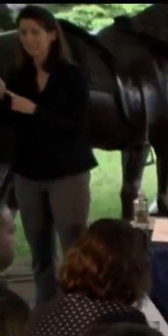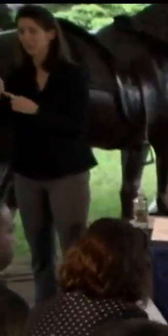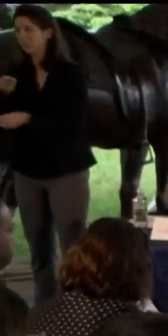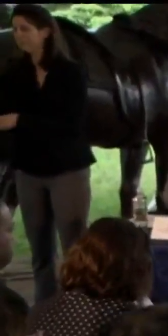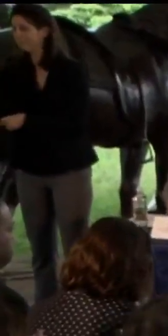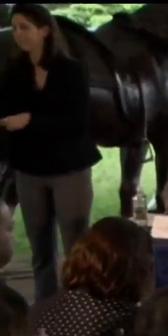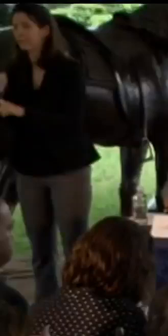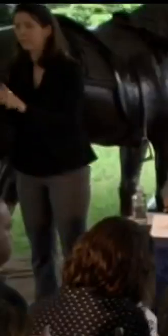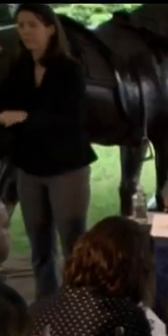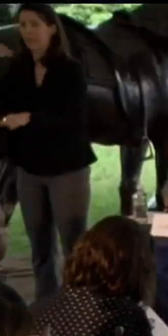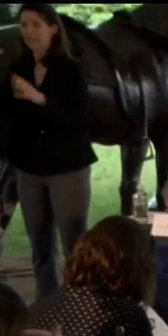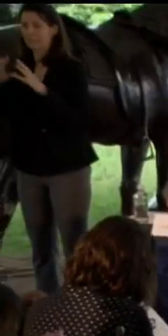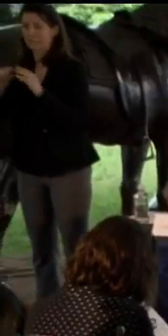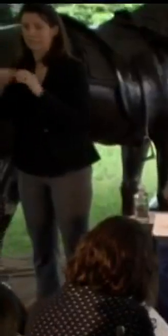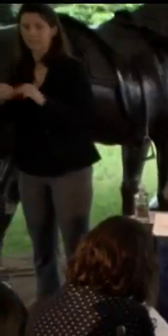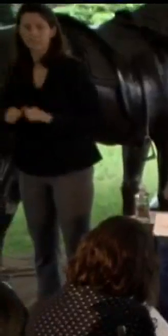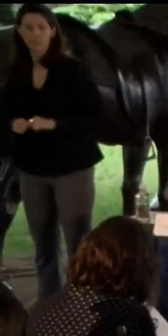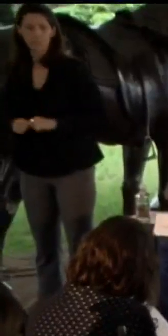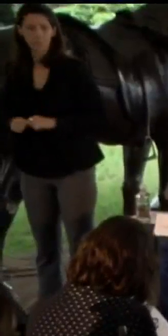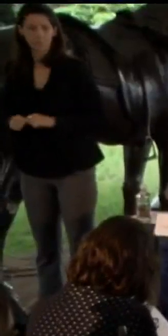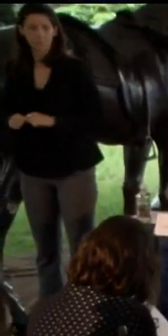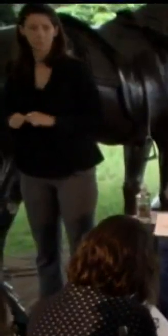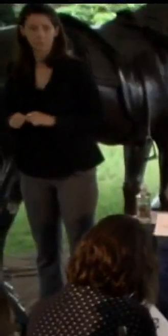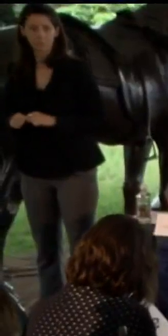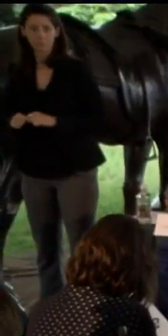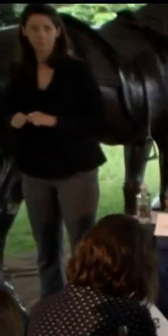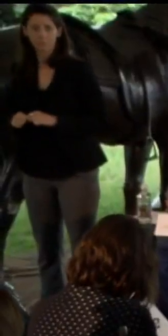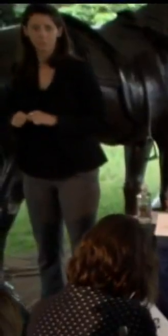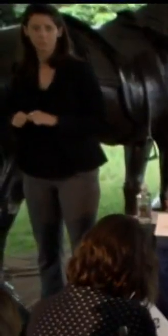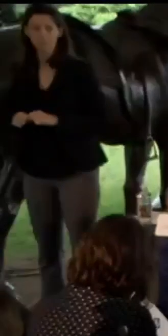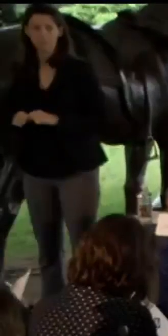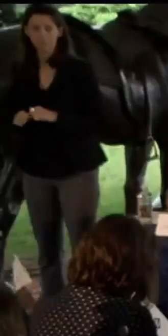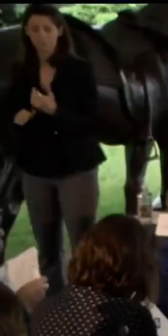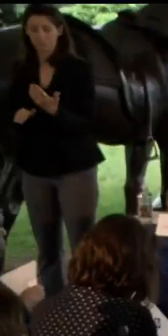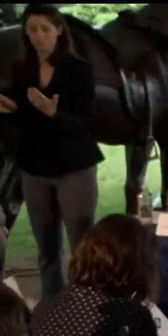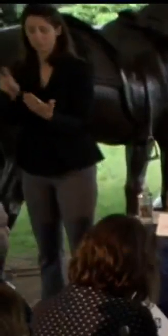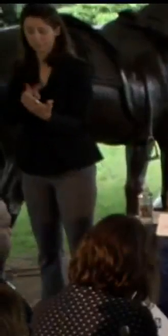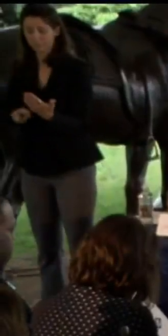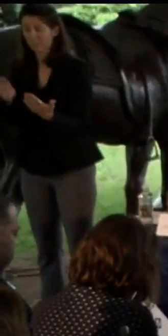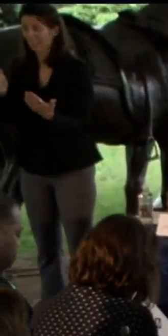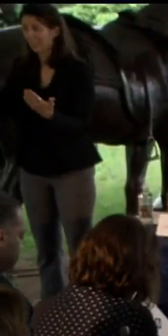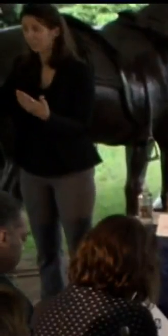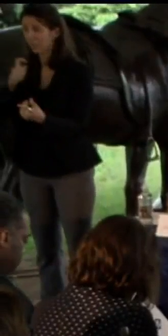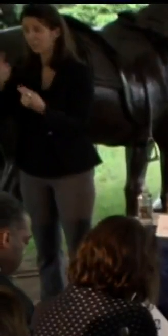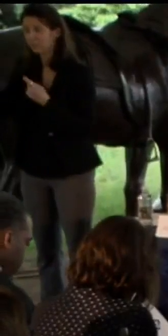I WOULD LIKE TO ASK THE MEMBERS